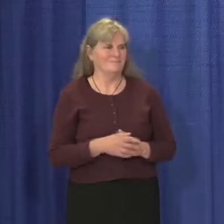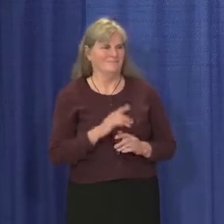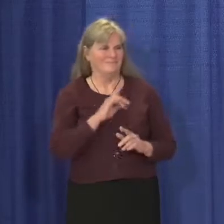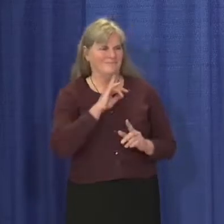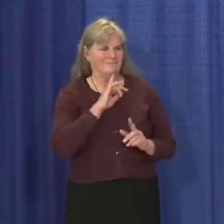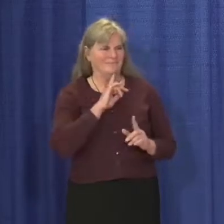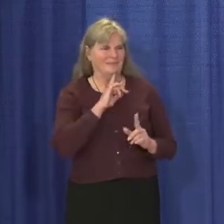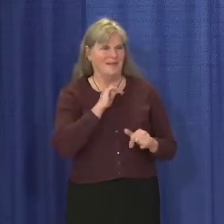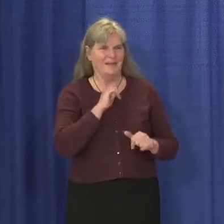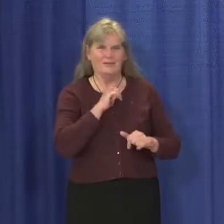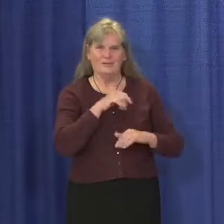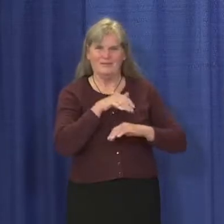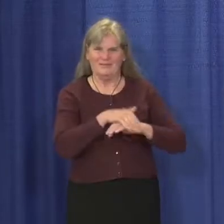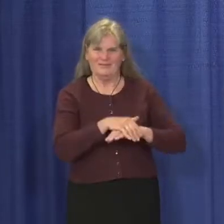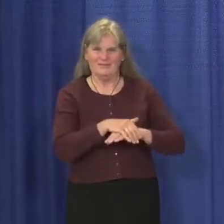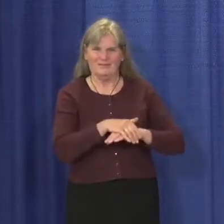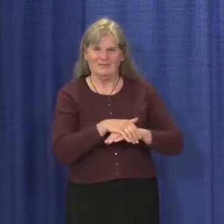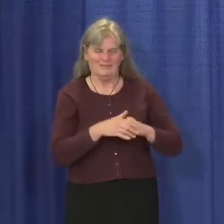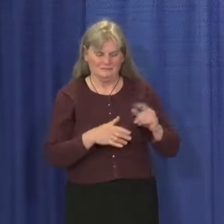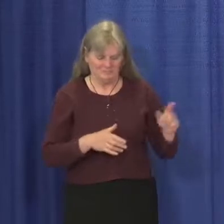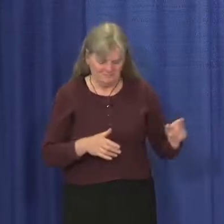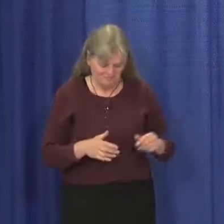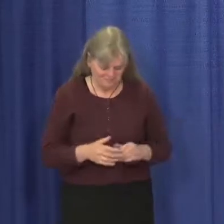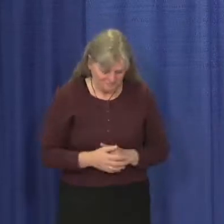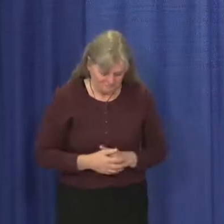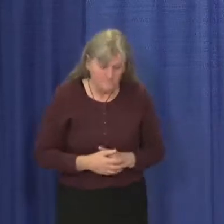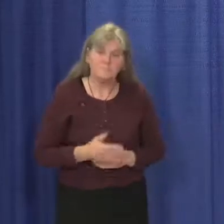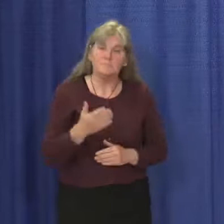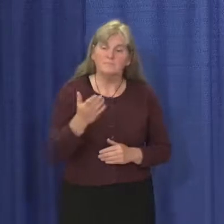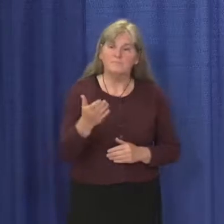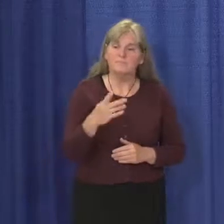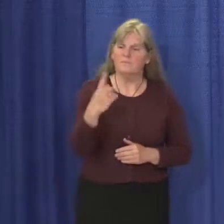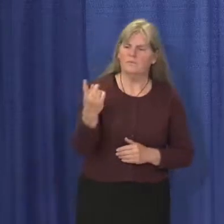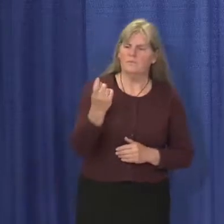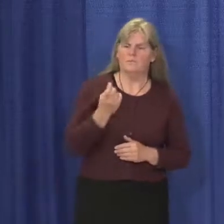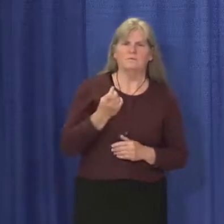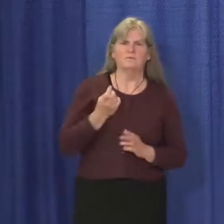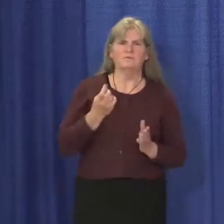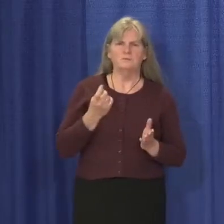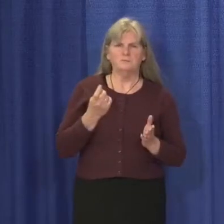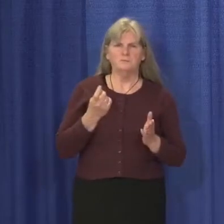Would you like me to... Pat: Yes, please.